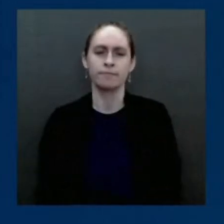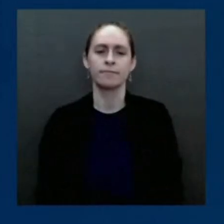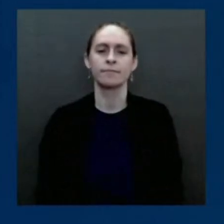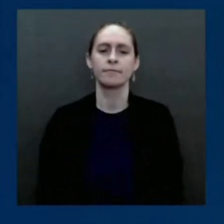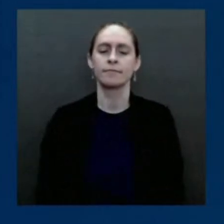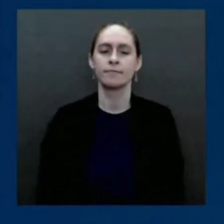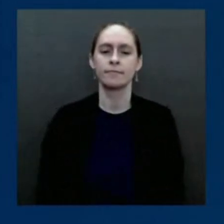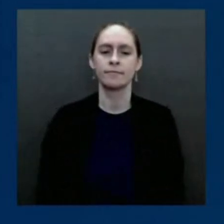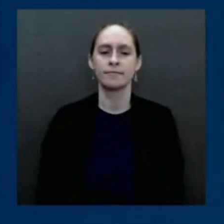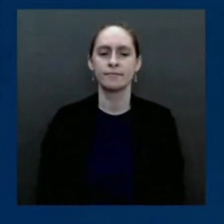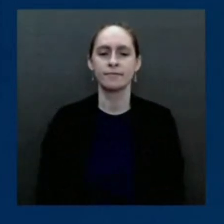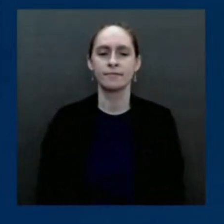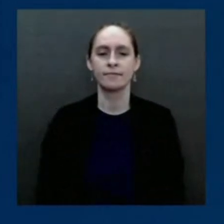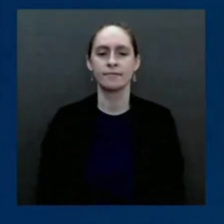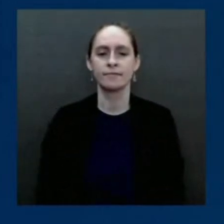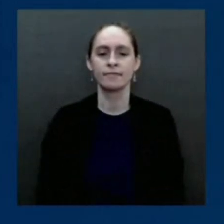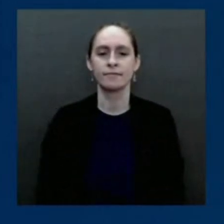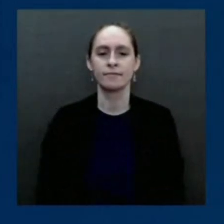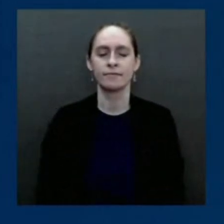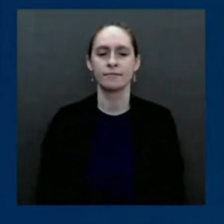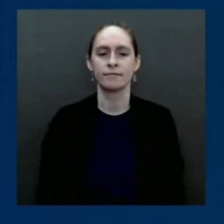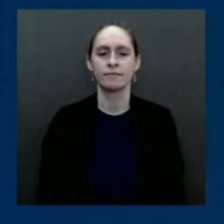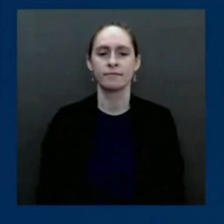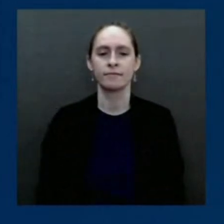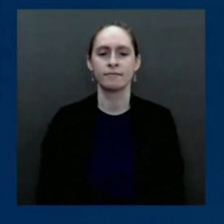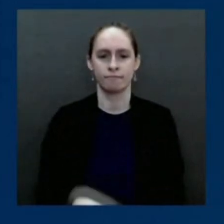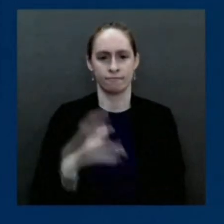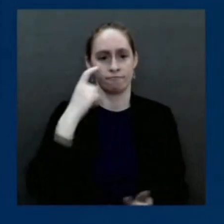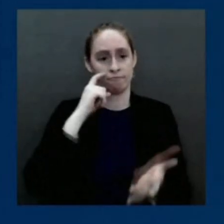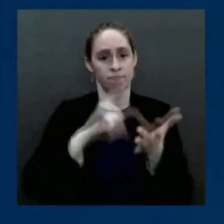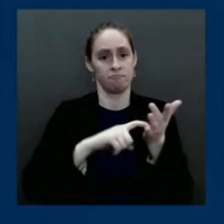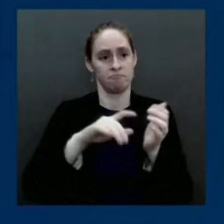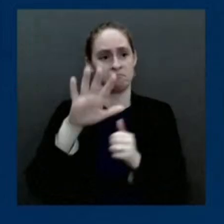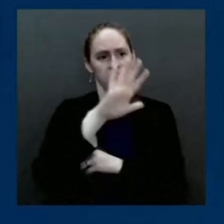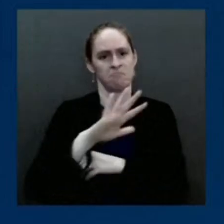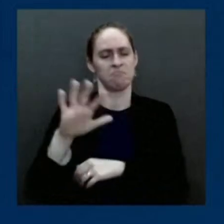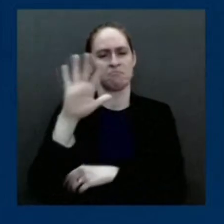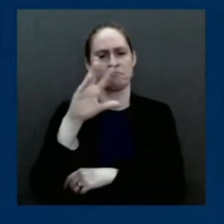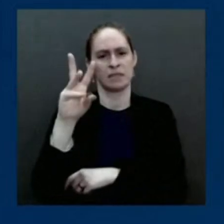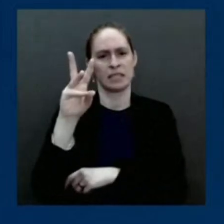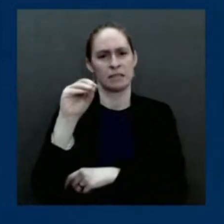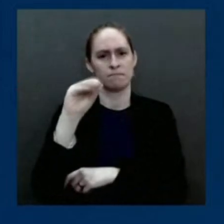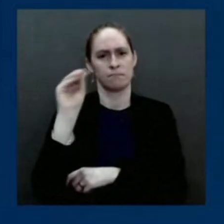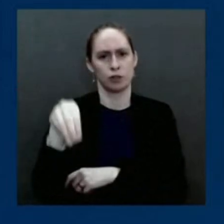THAT OF DELTA. THE RISK OF HOSPITALIZATION